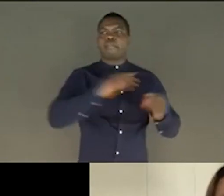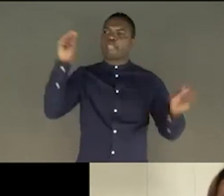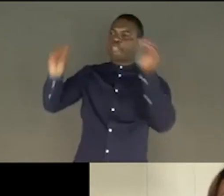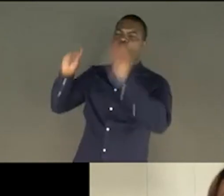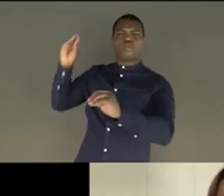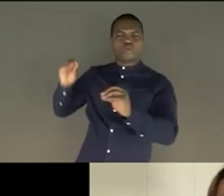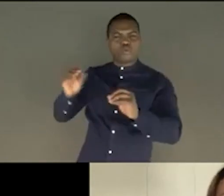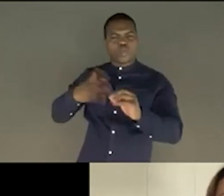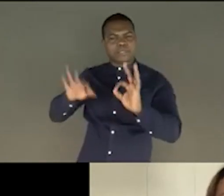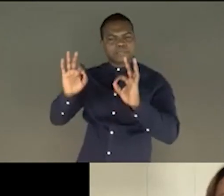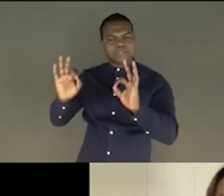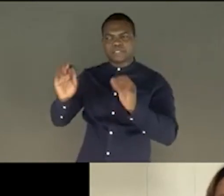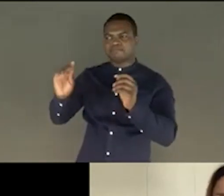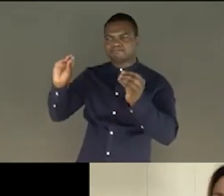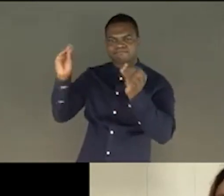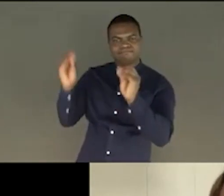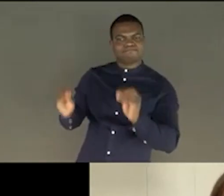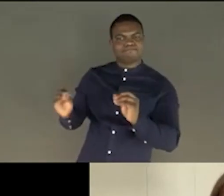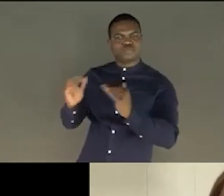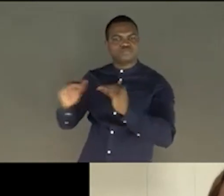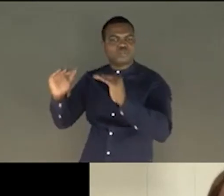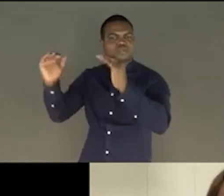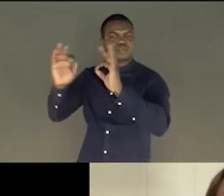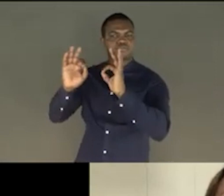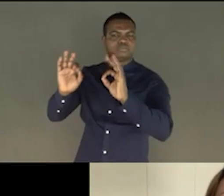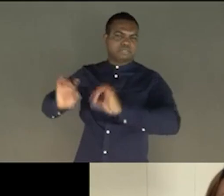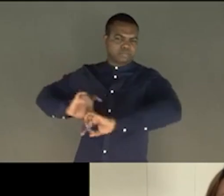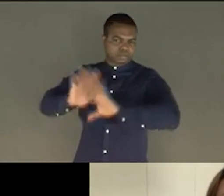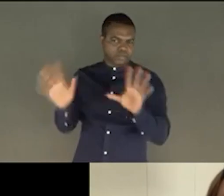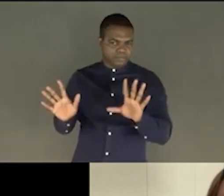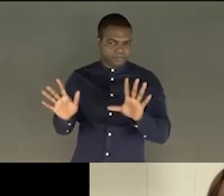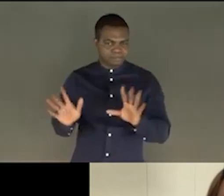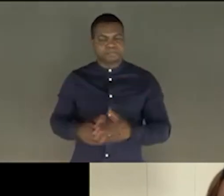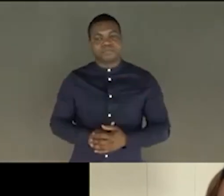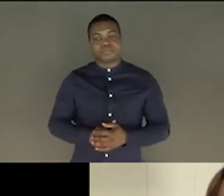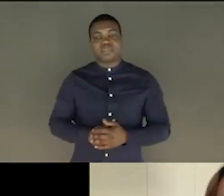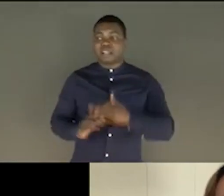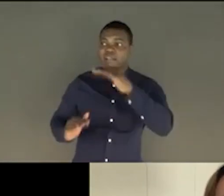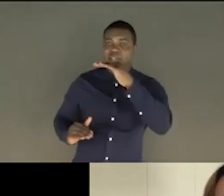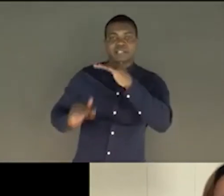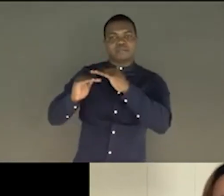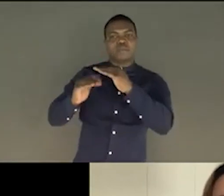becomes so huge that you can't really support all users. I don't know what you say Lisa,